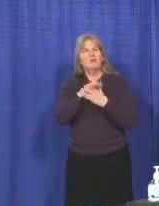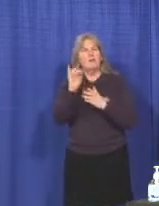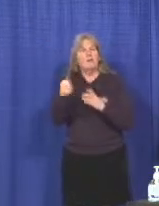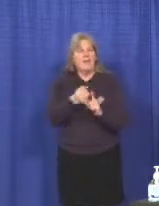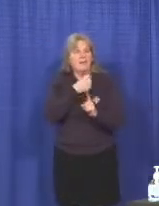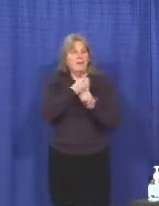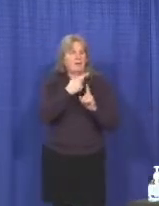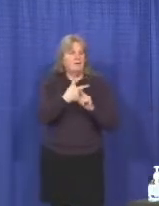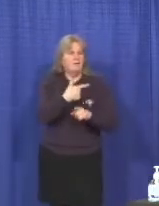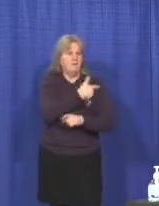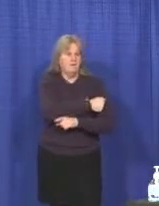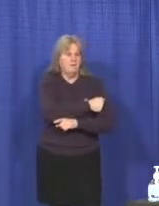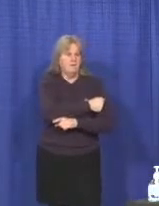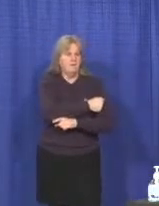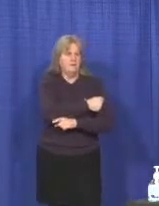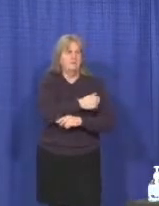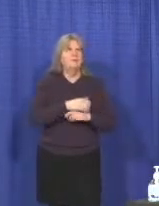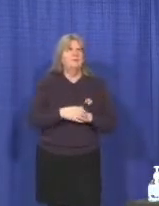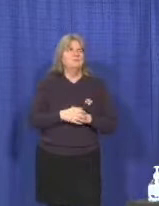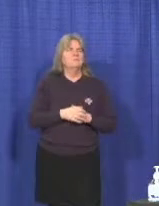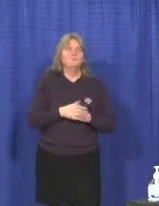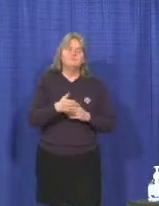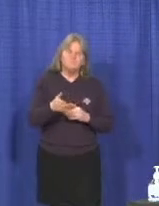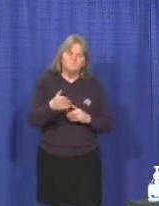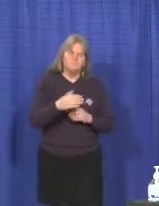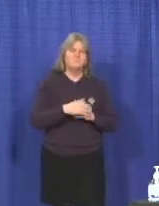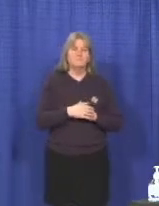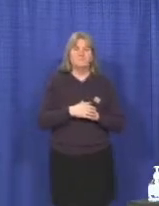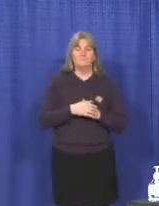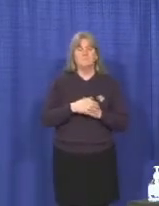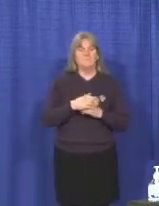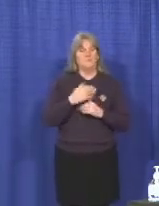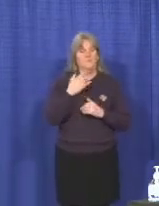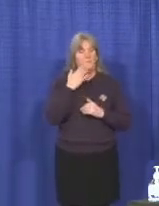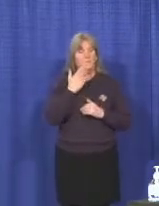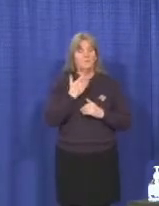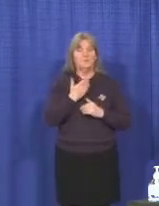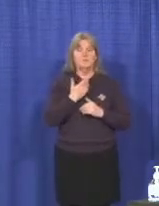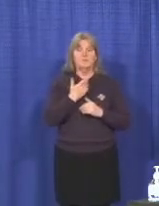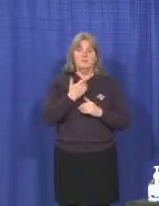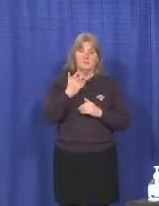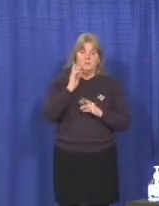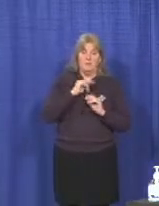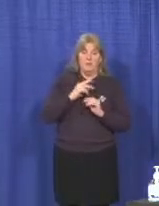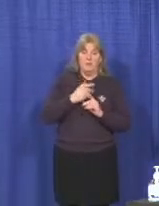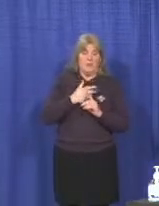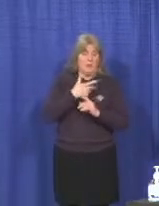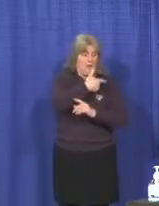reactions. Take reports of serious adverse